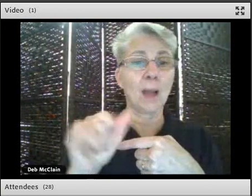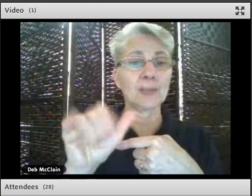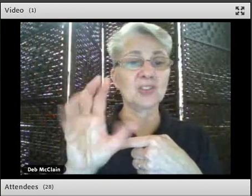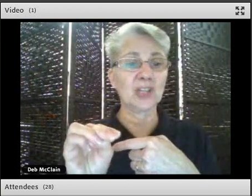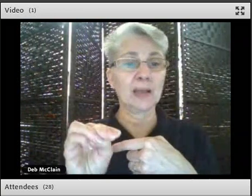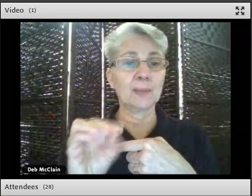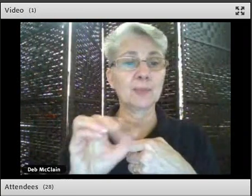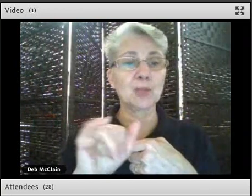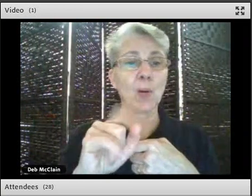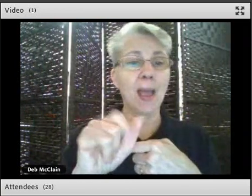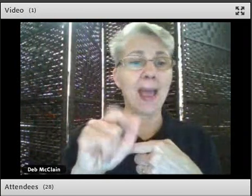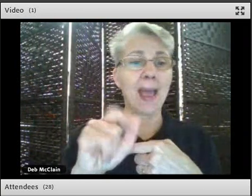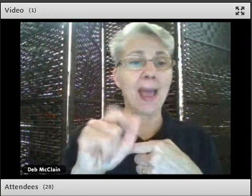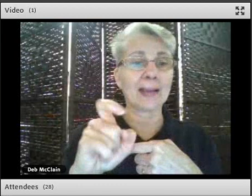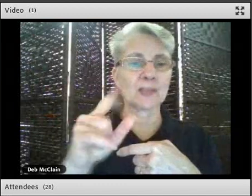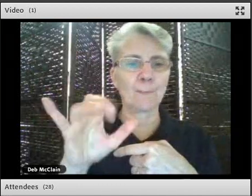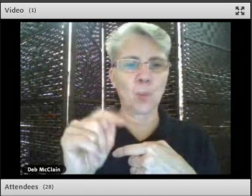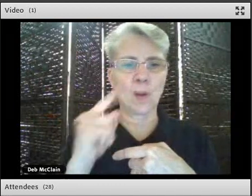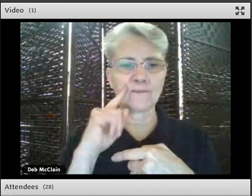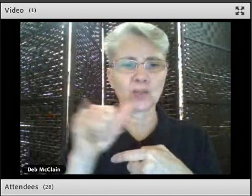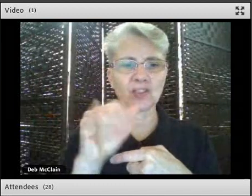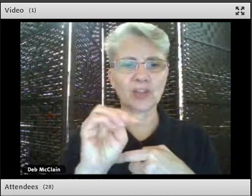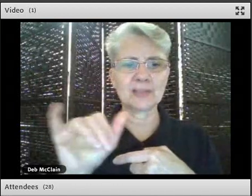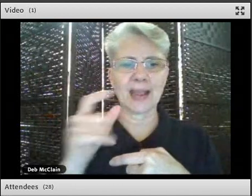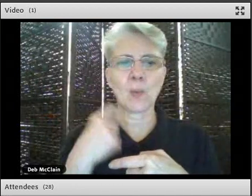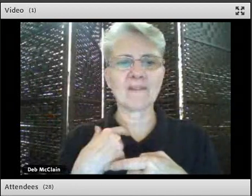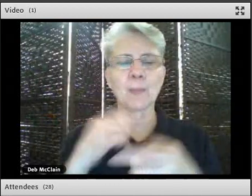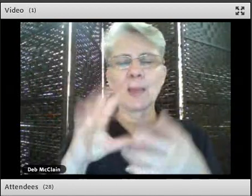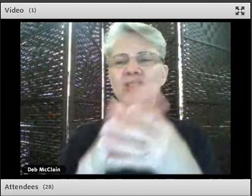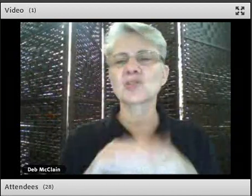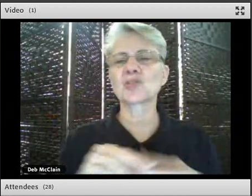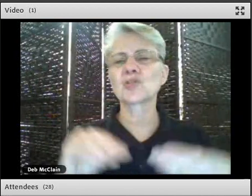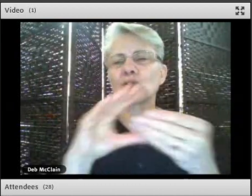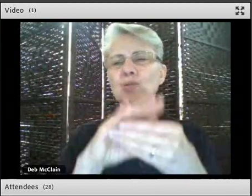Let me just make sure. Yes. So, narrator versus storyteller.